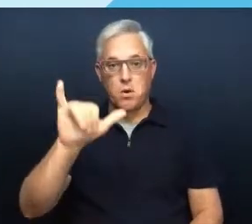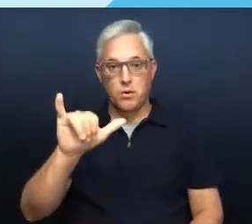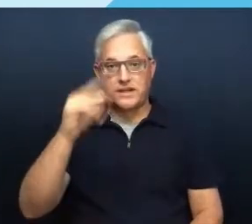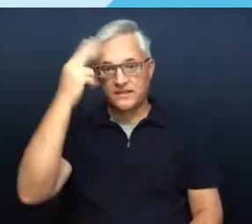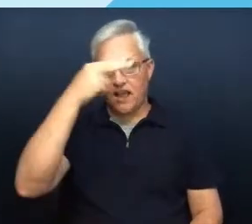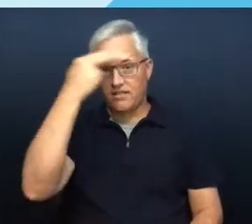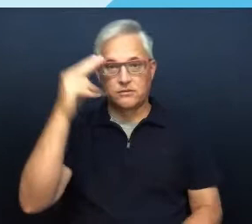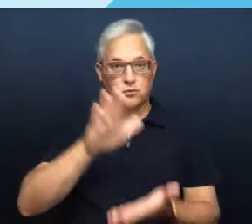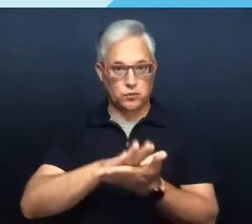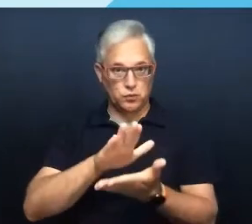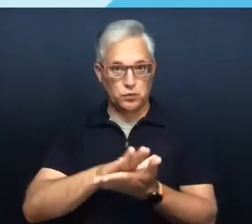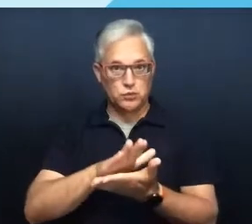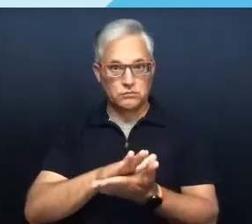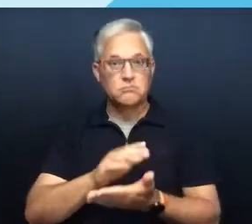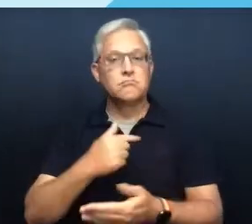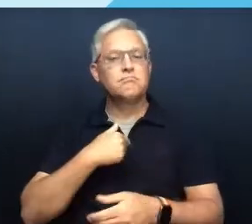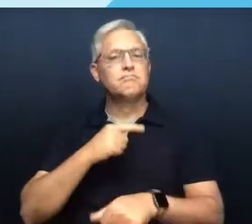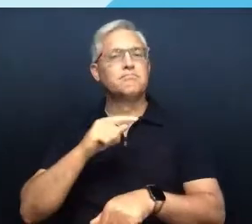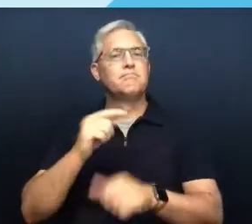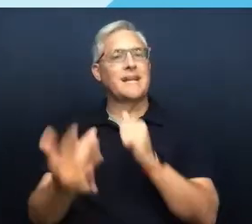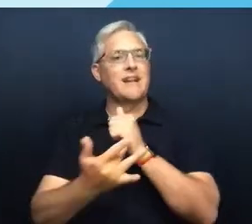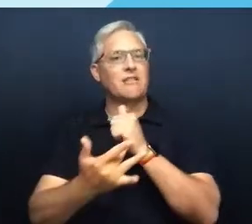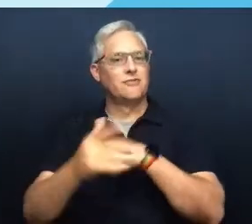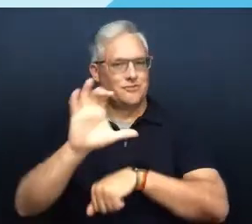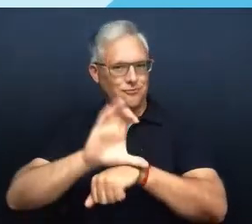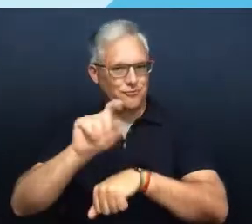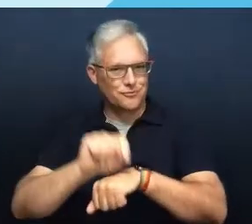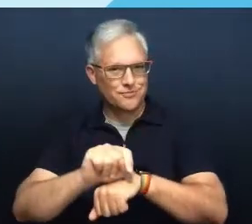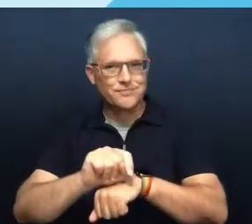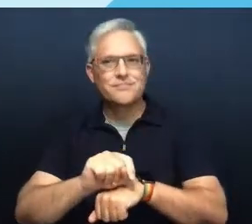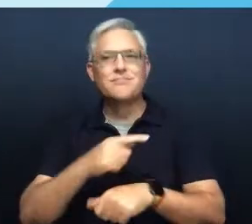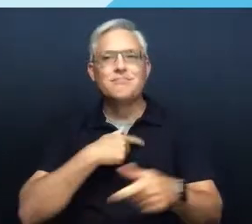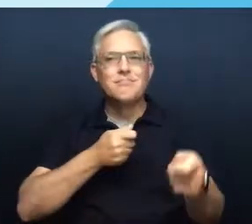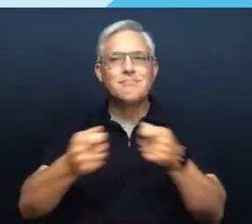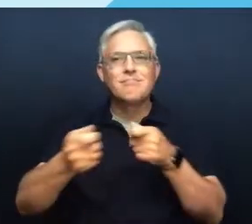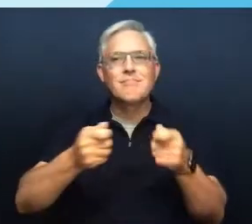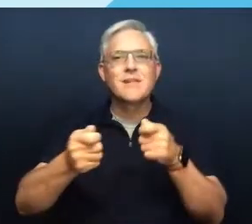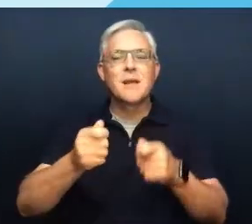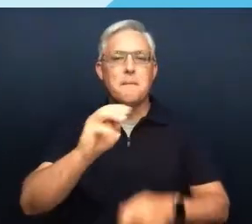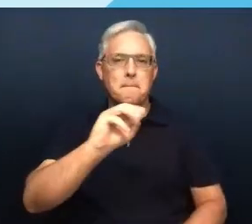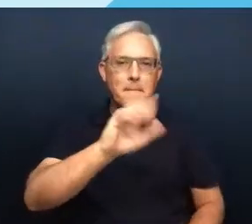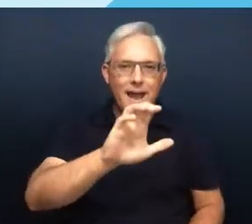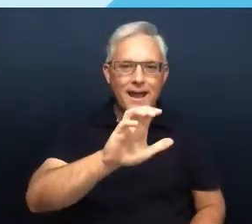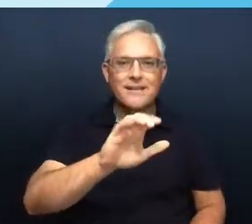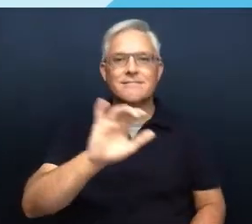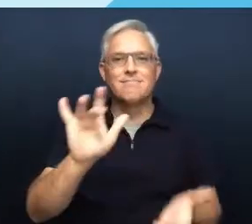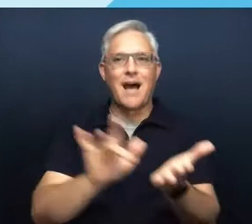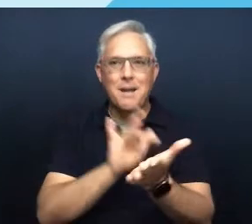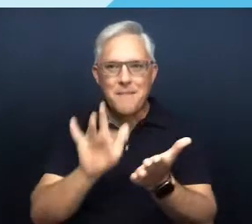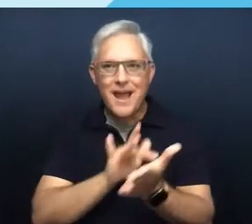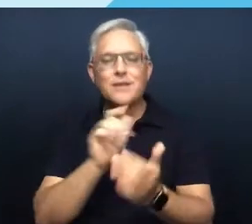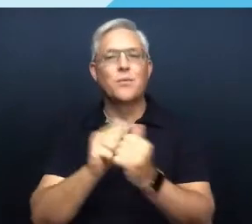When I'm not working I enjoy travel. Although that's not particularly easy right now. I enjoy spending time with my